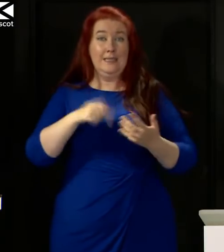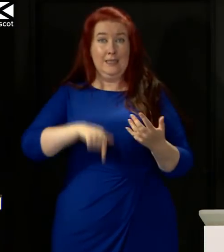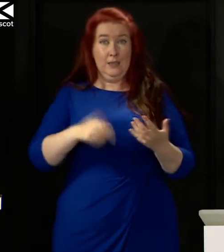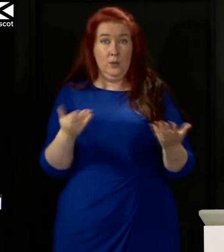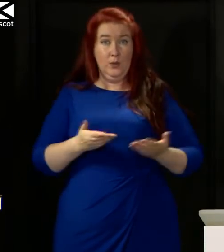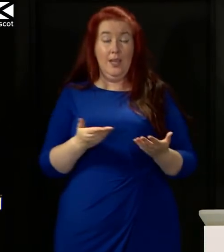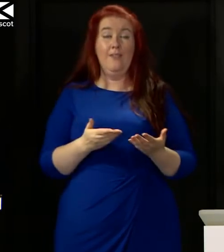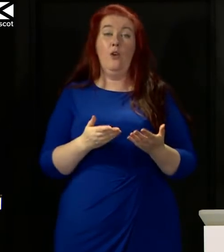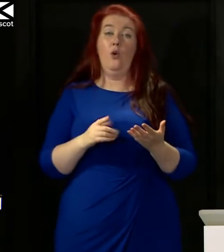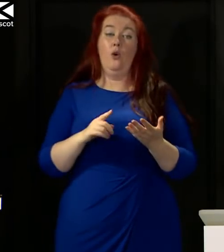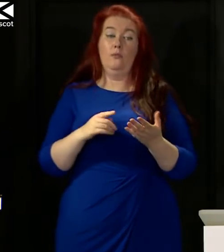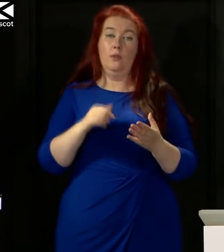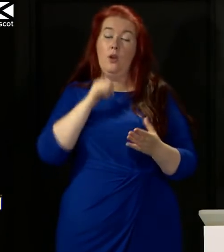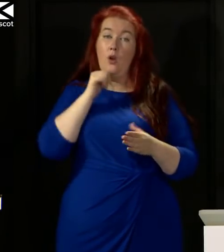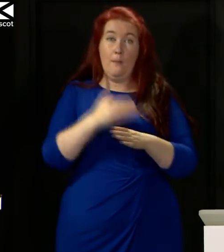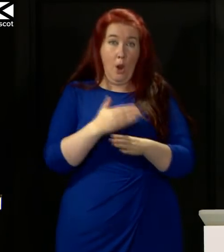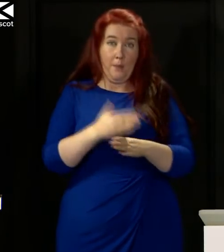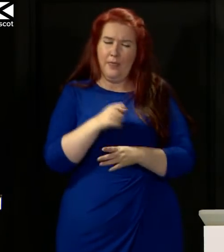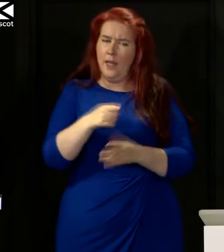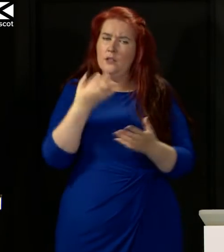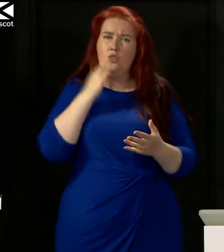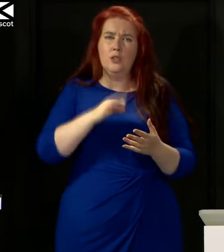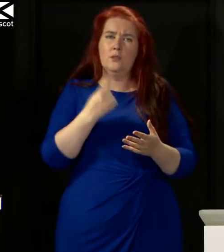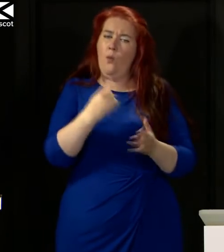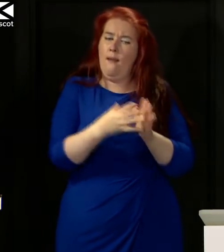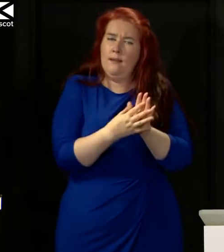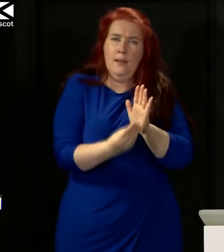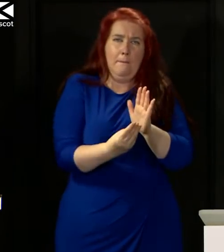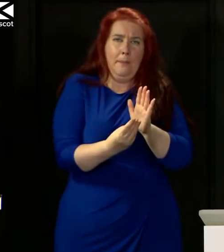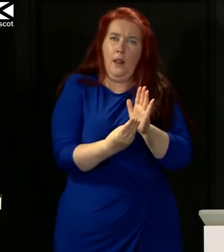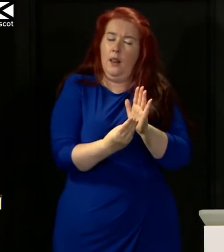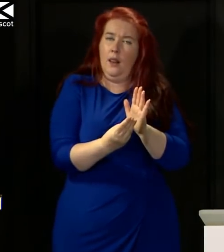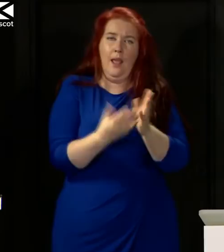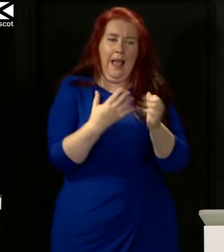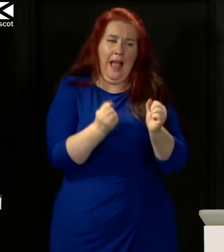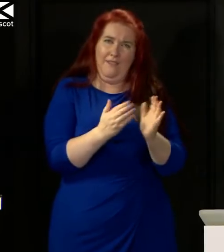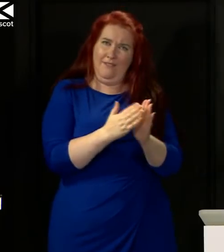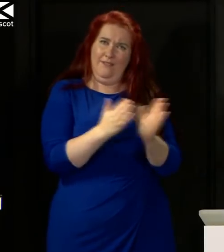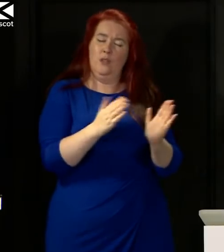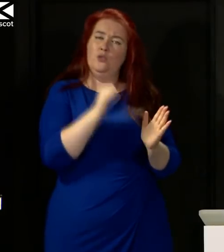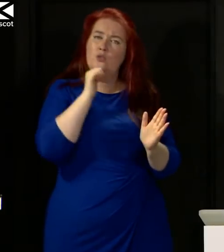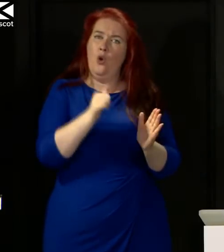sample survey, There's confidence intervals in there which means that there's not necessarily